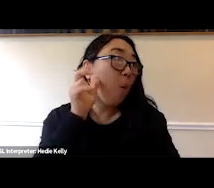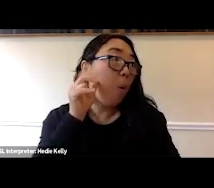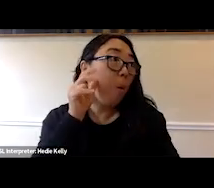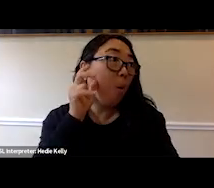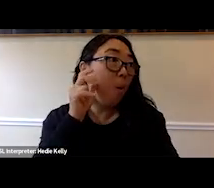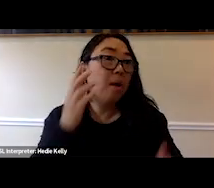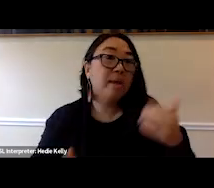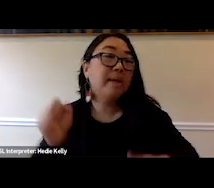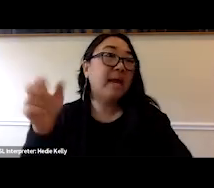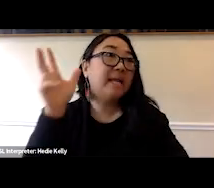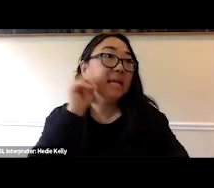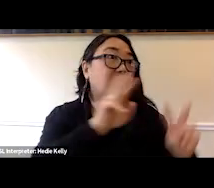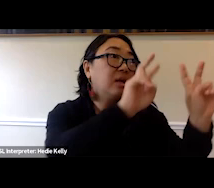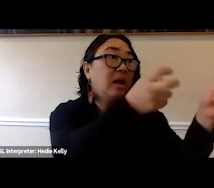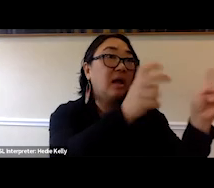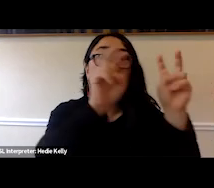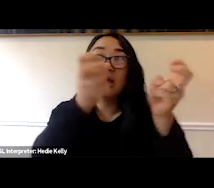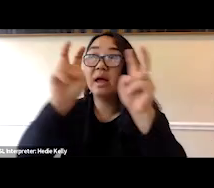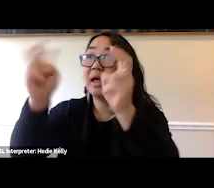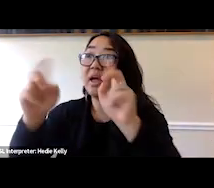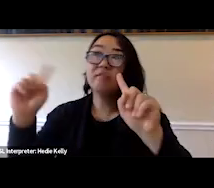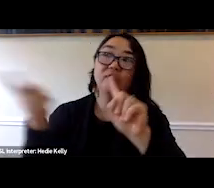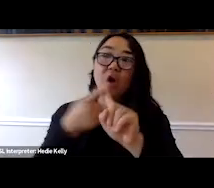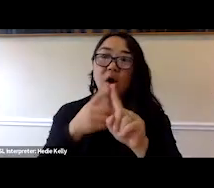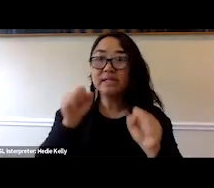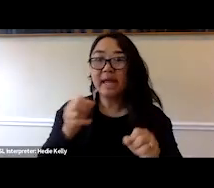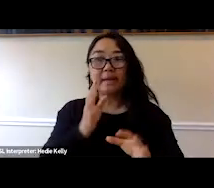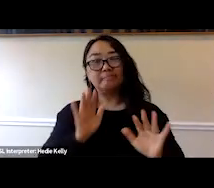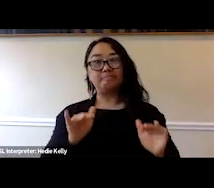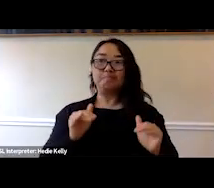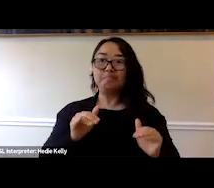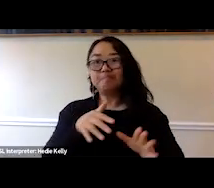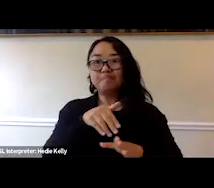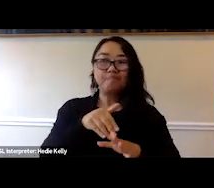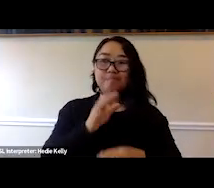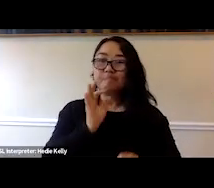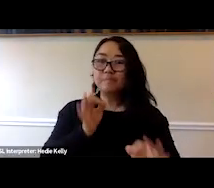of the headings first to decide which headings are interesting to them.